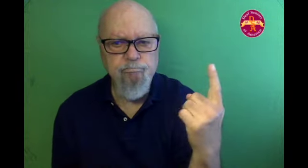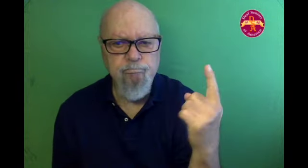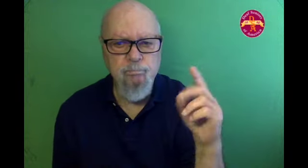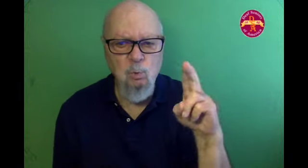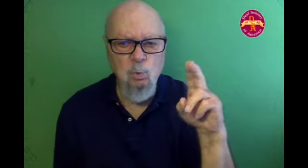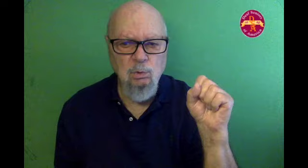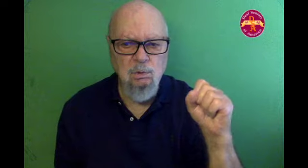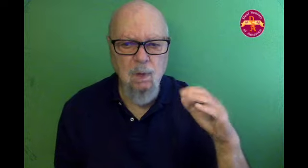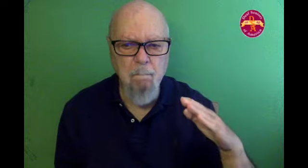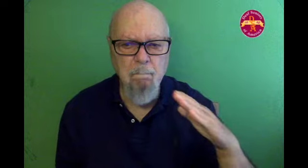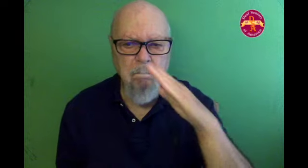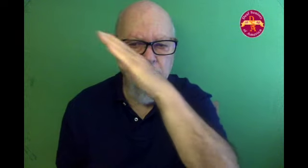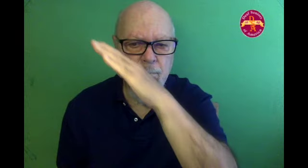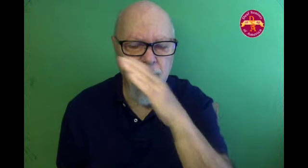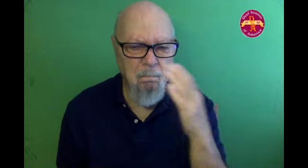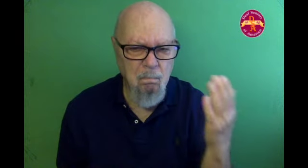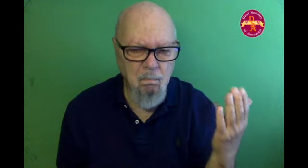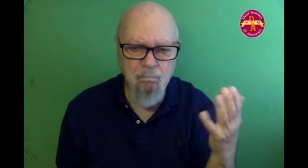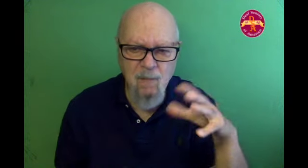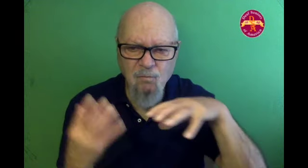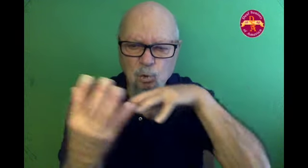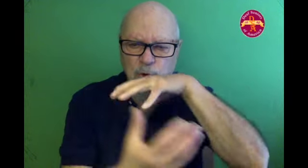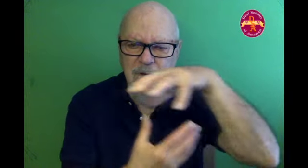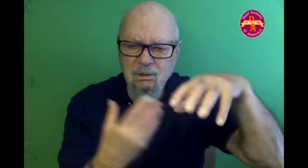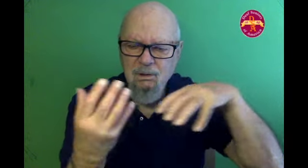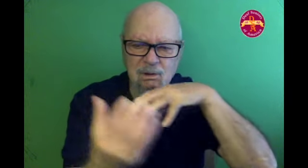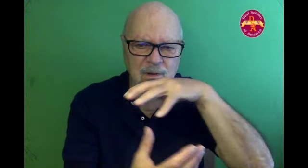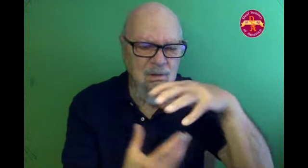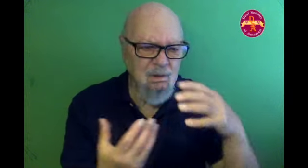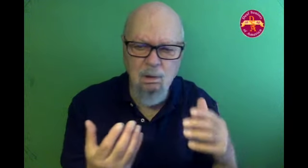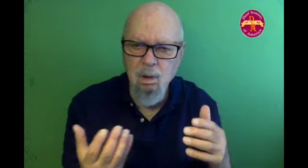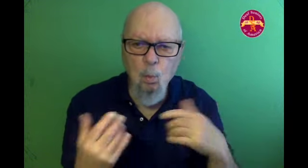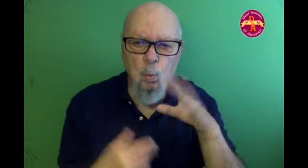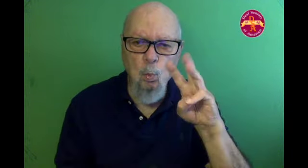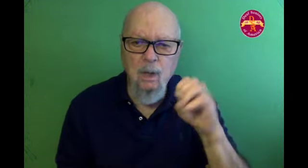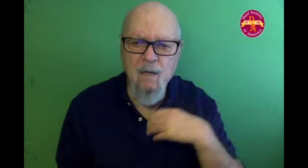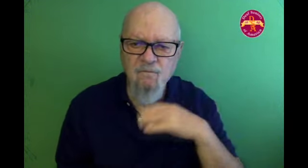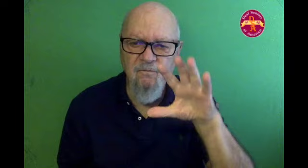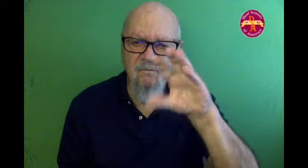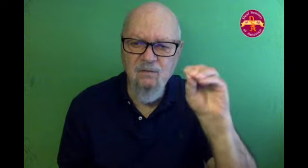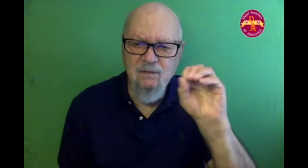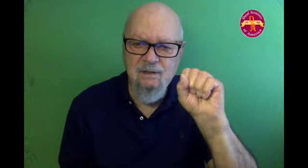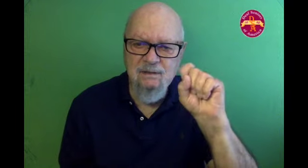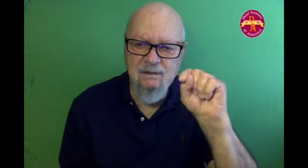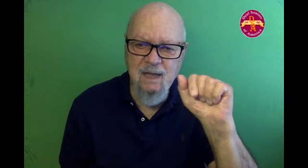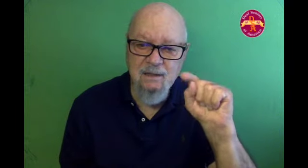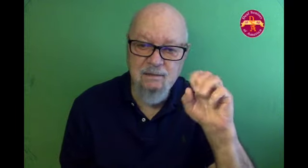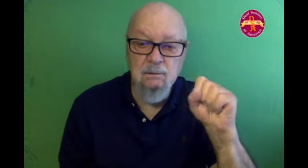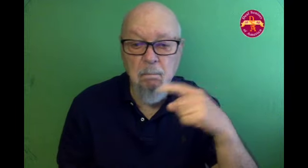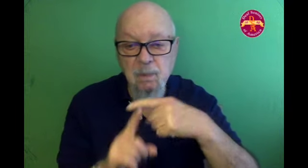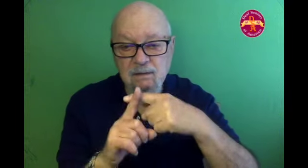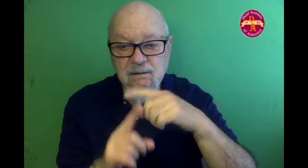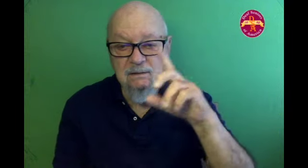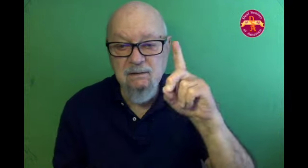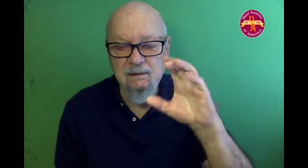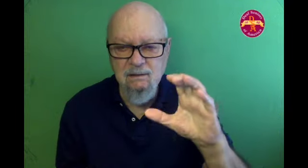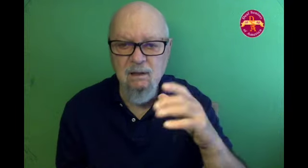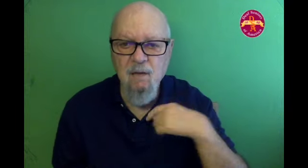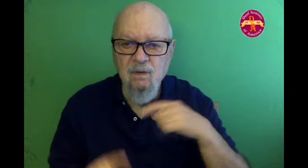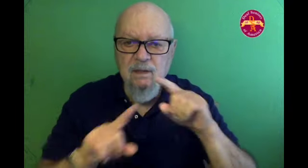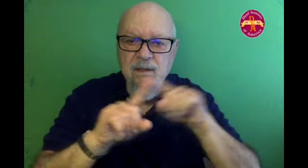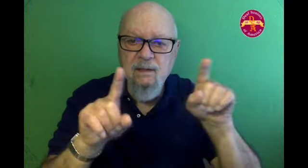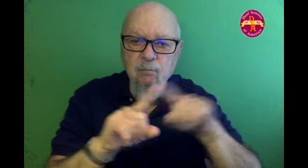Is it because we have 50 states and DC setting up different policies that create confusion?